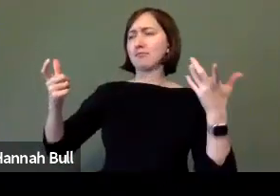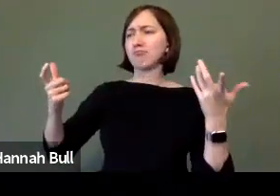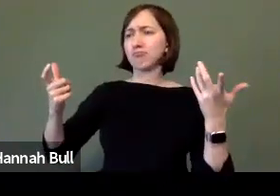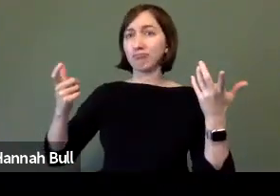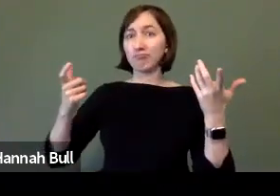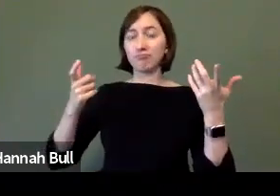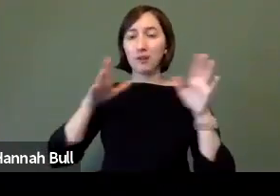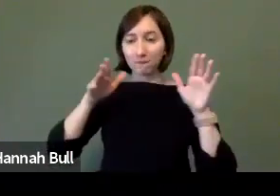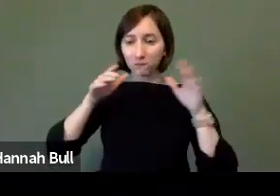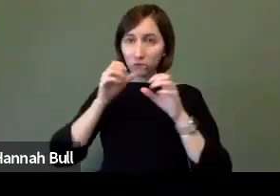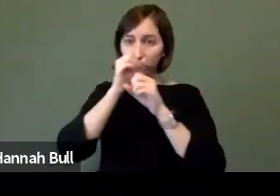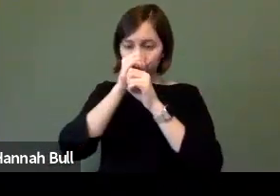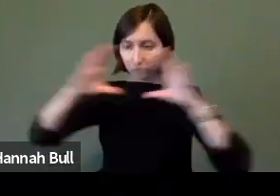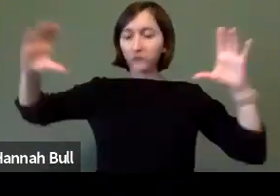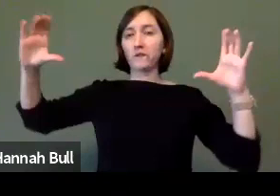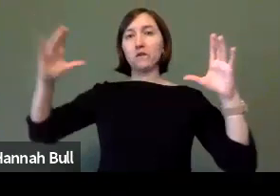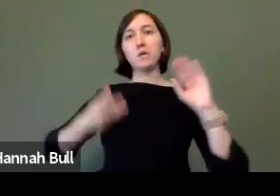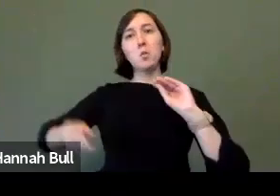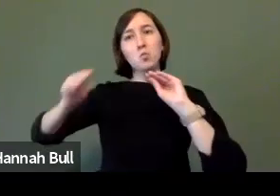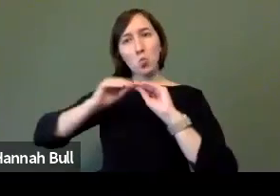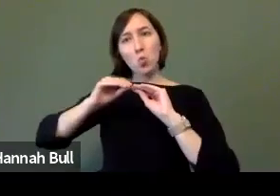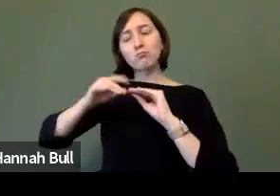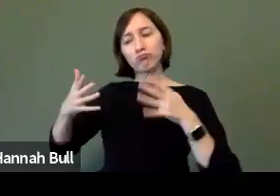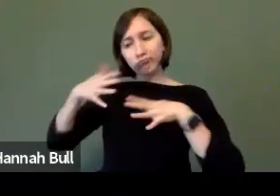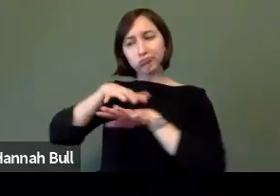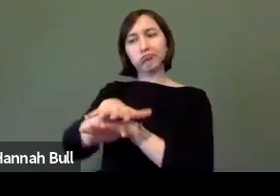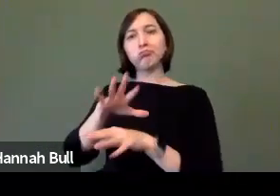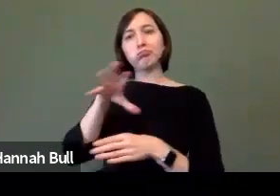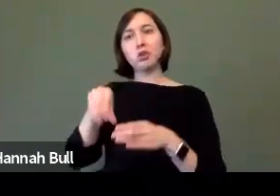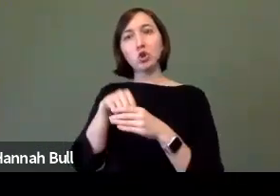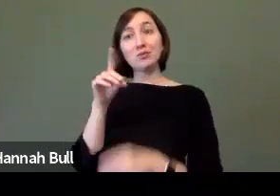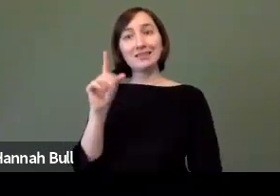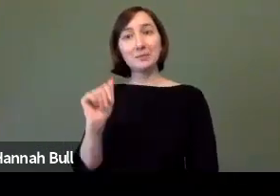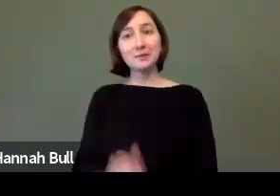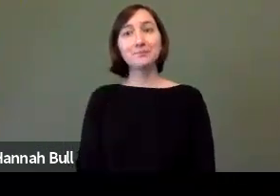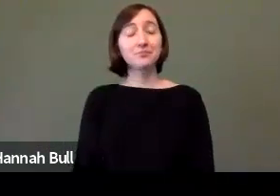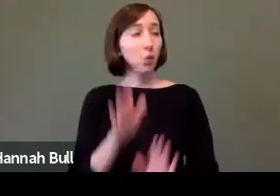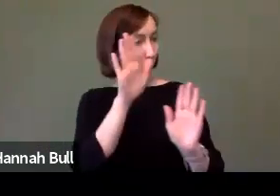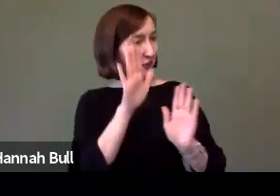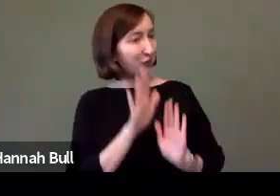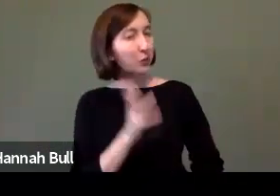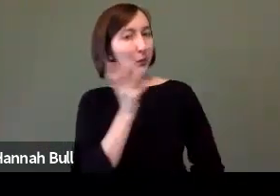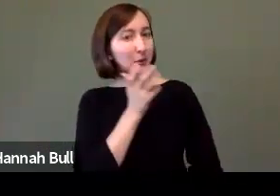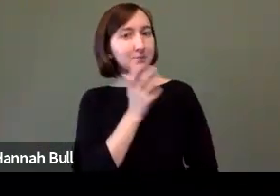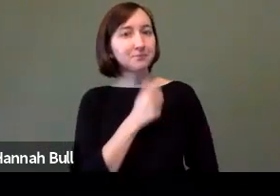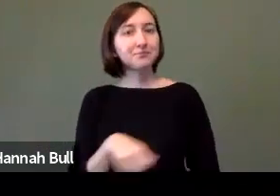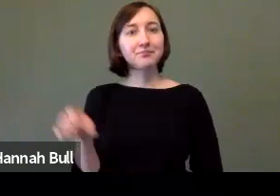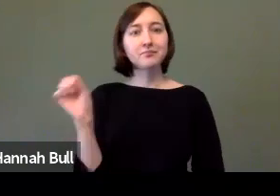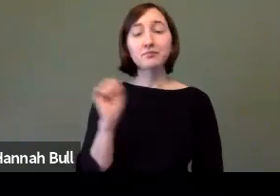Kate Brady: That's wonderful. Danny Housley: Yeah. So the power of connection.